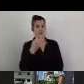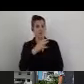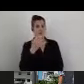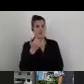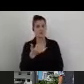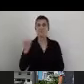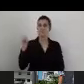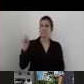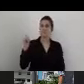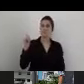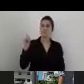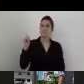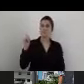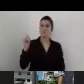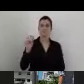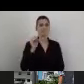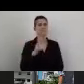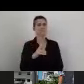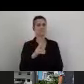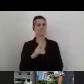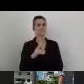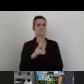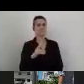Okay. Let's give it a try.